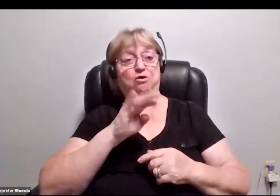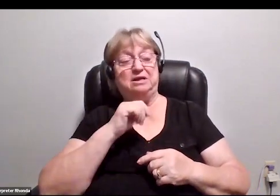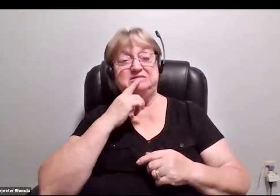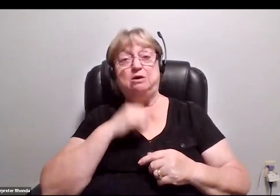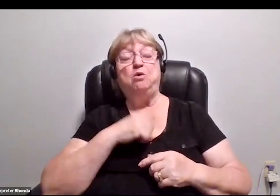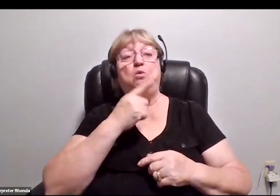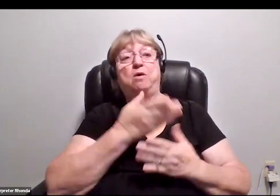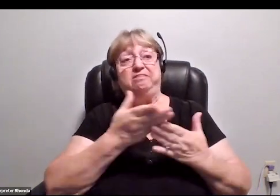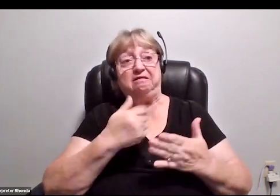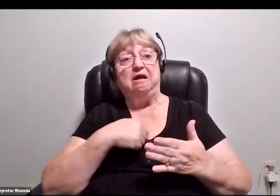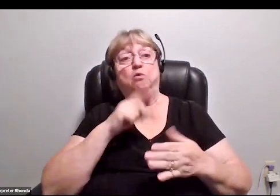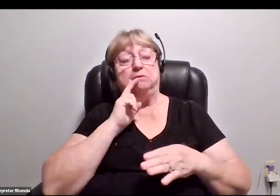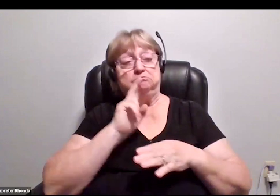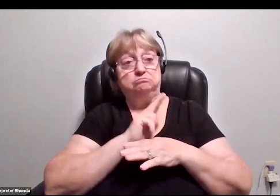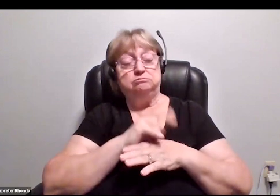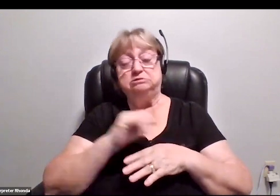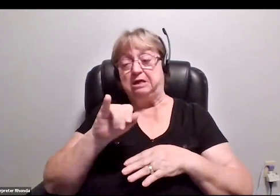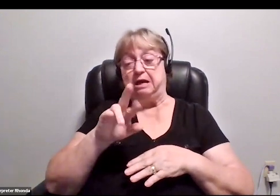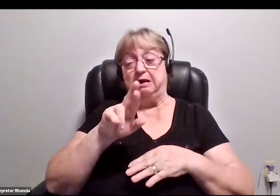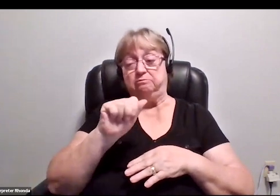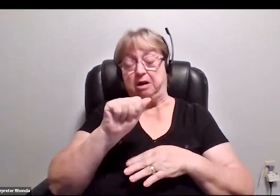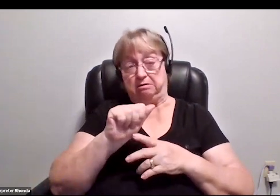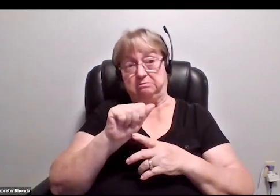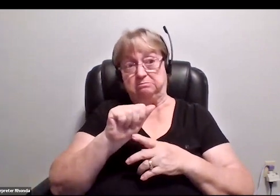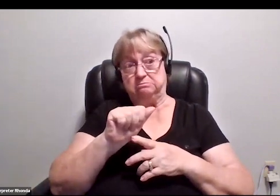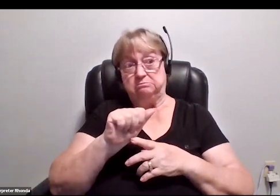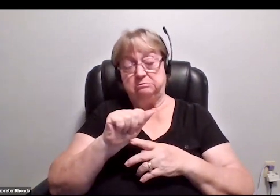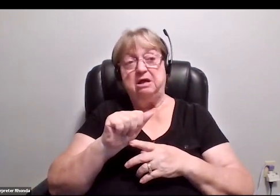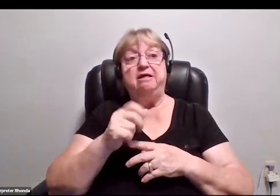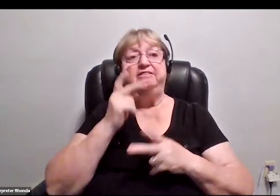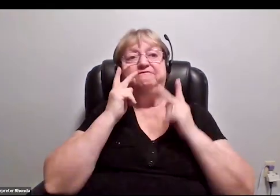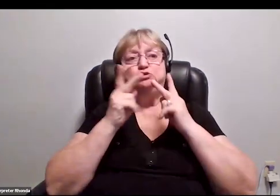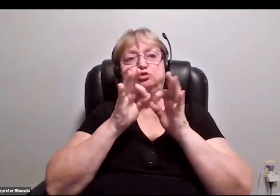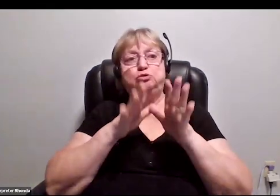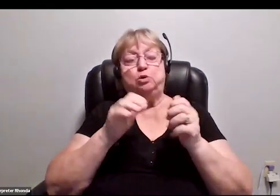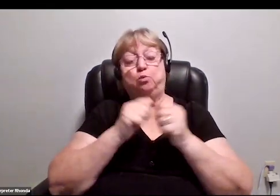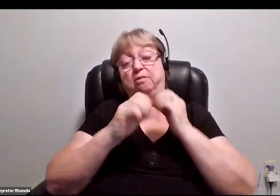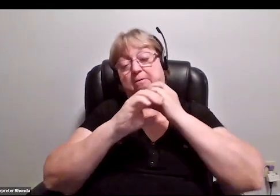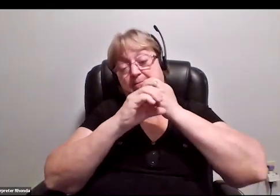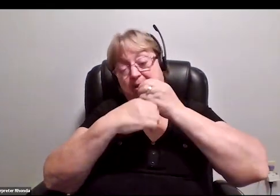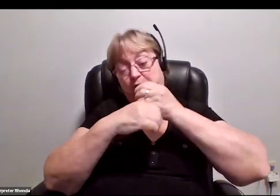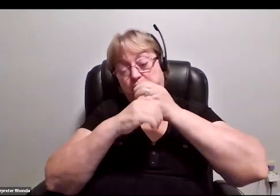I have done is using Aira, the visual interpreter, with a microscope so you can video call someone